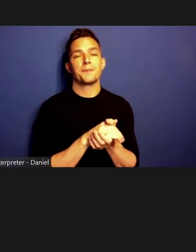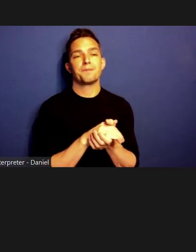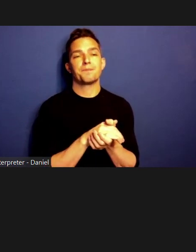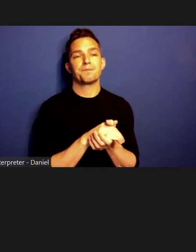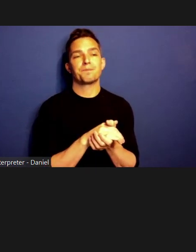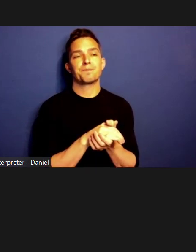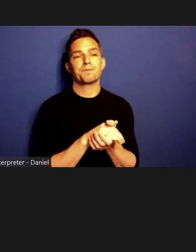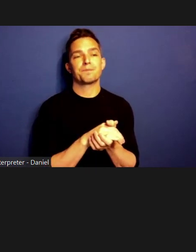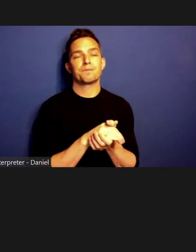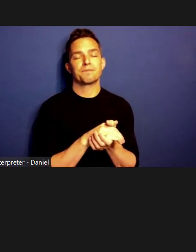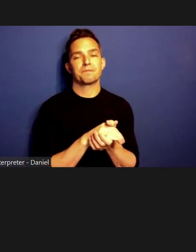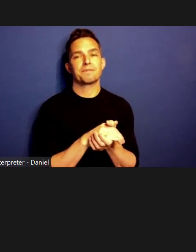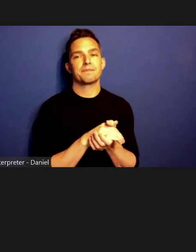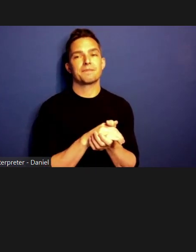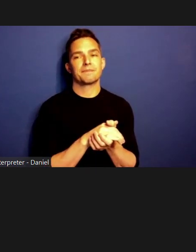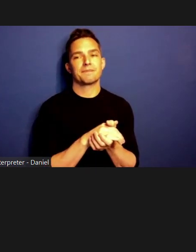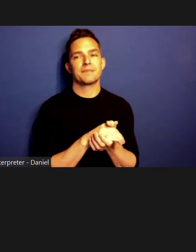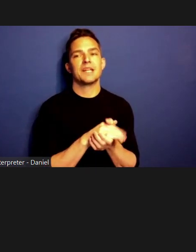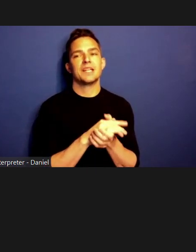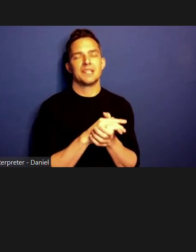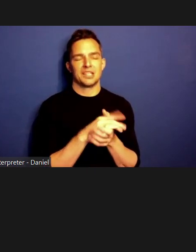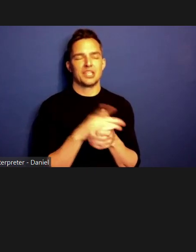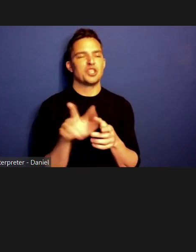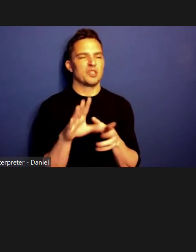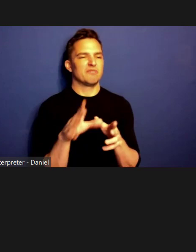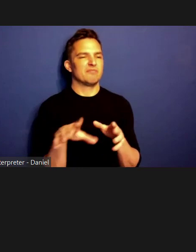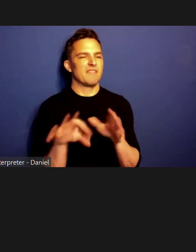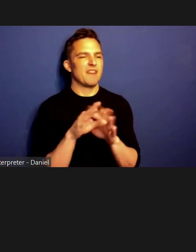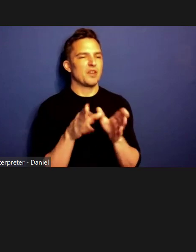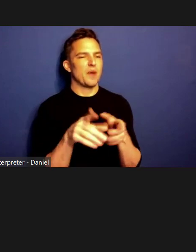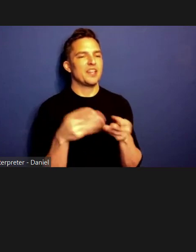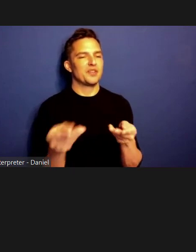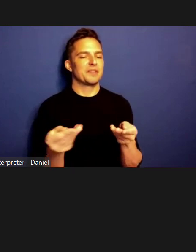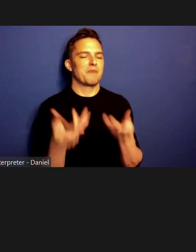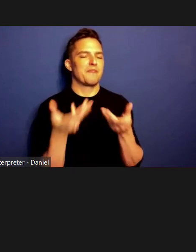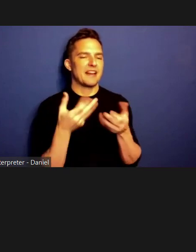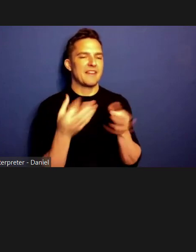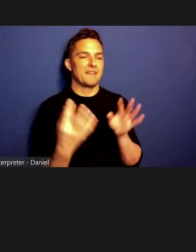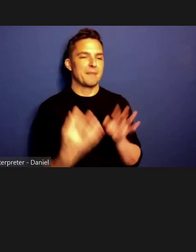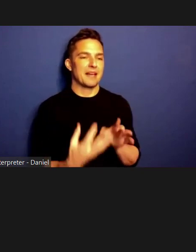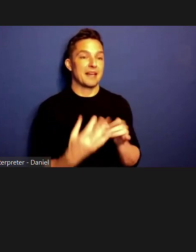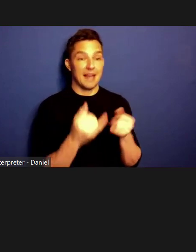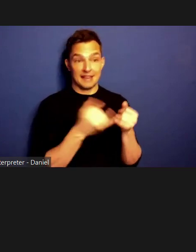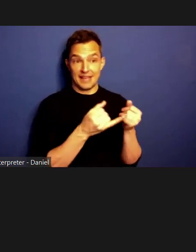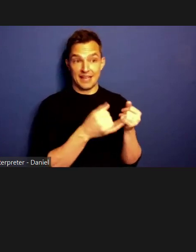on how we did and at the end, we will generate a certificate of